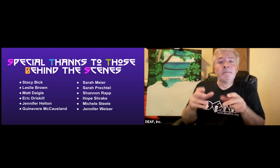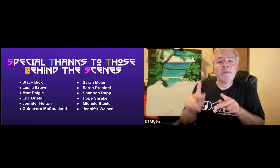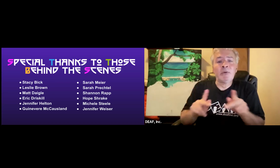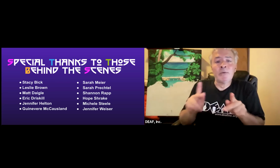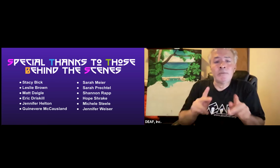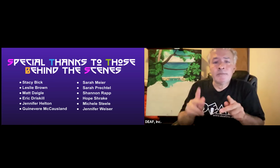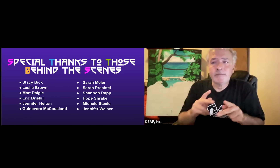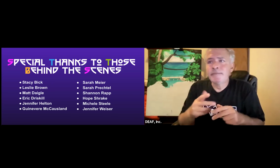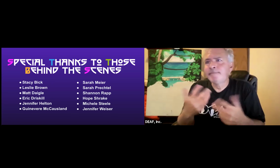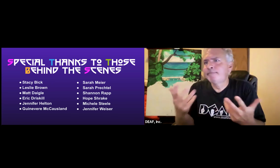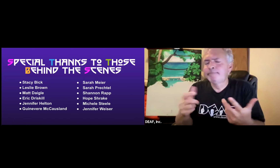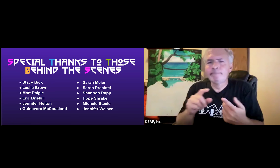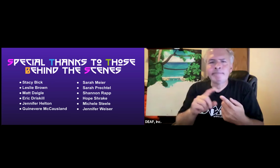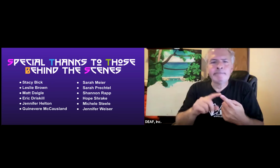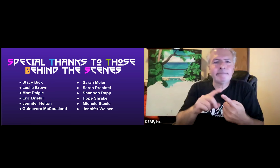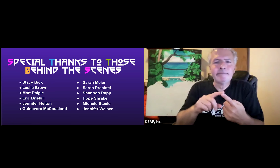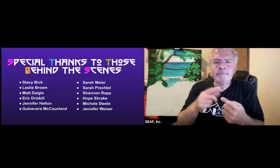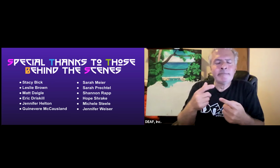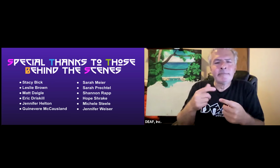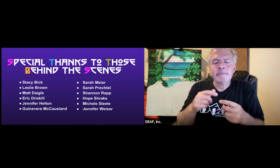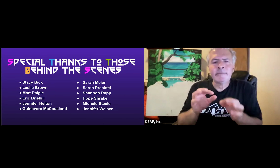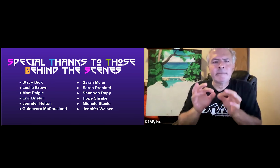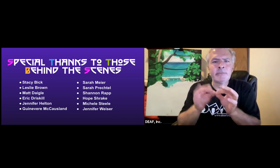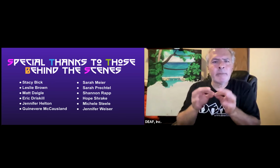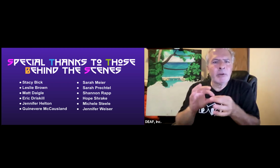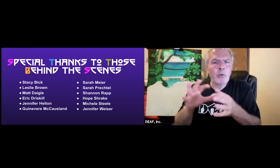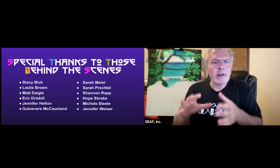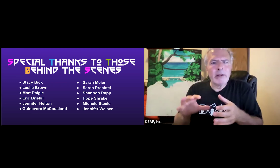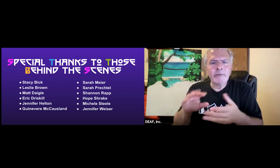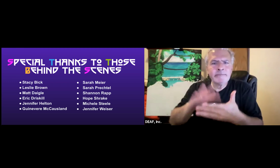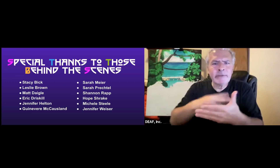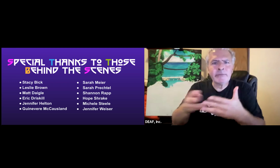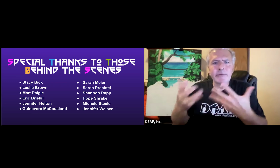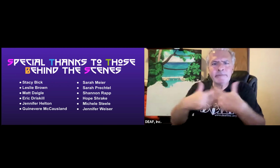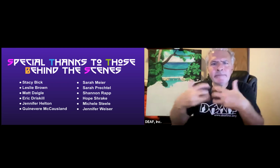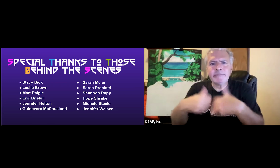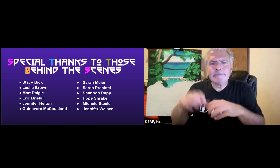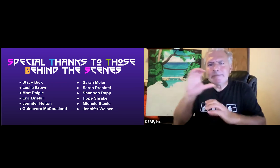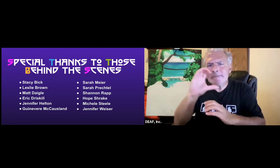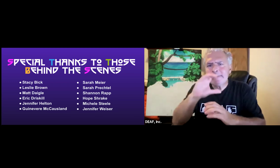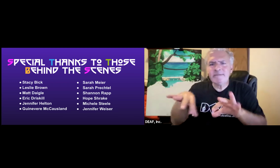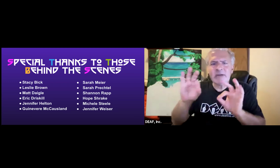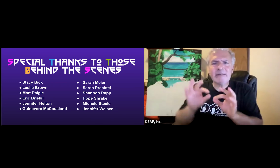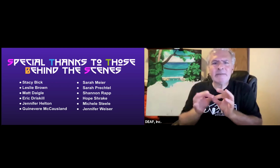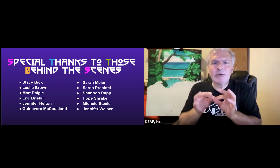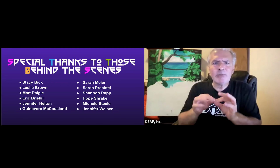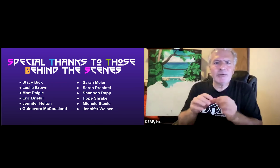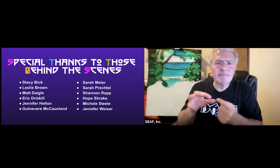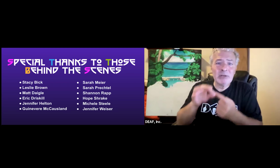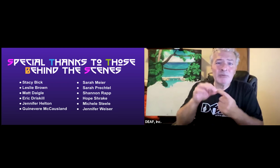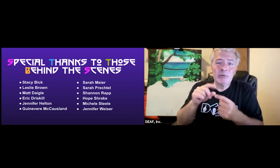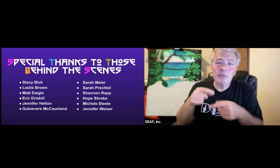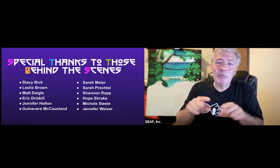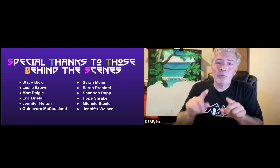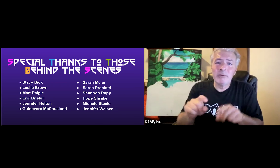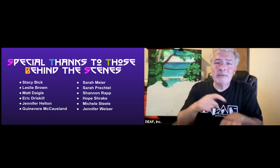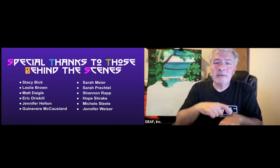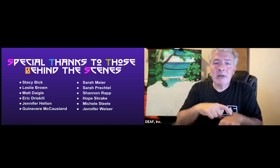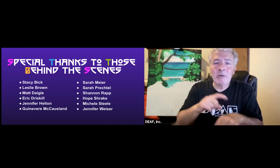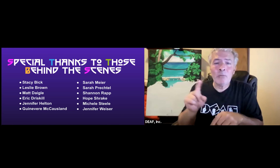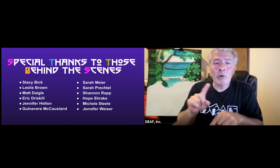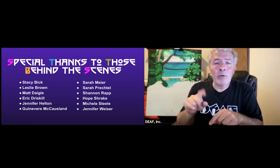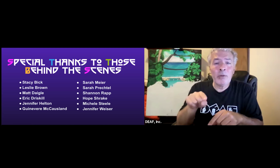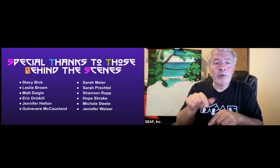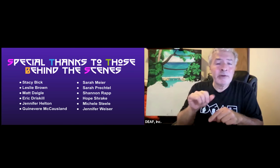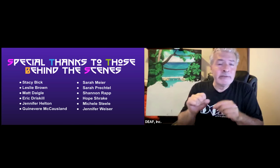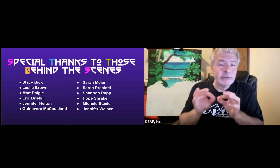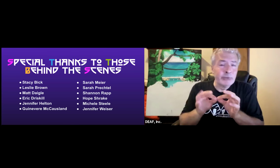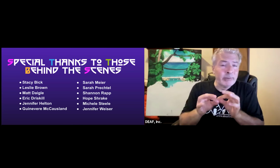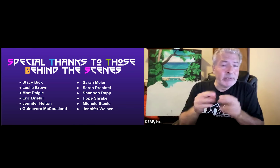This is a list of all the group of people that were maybe coordinating interpreters, scheduling them, looking and finding interpreters, especially during this time,